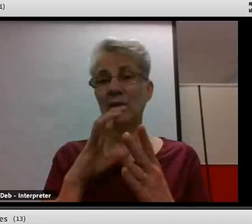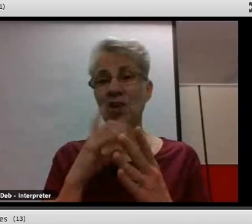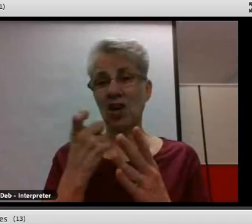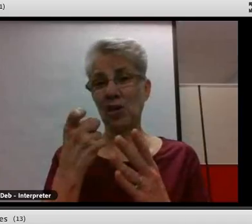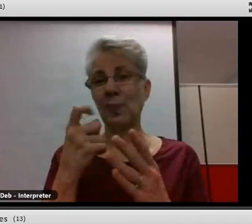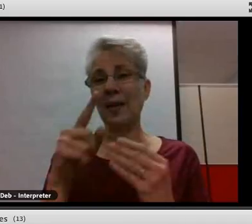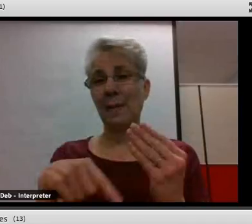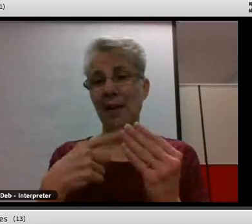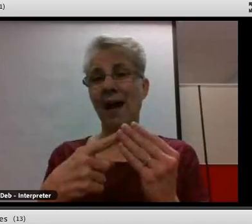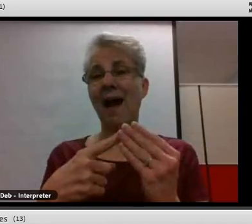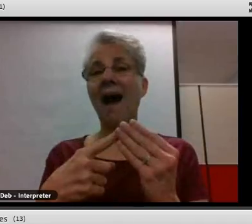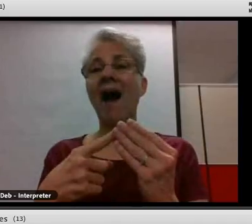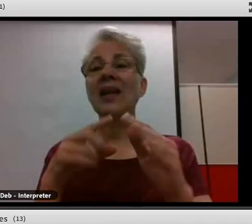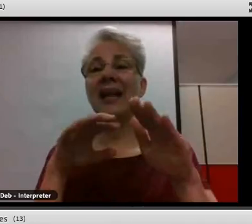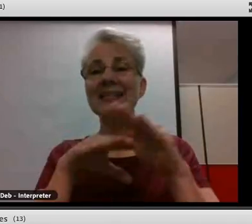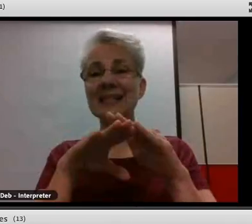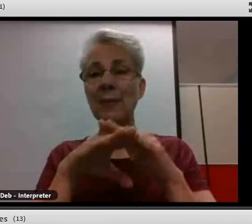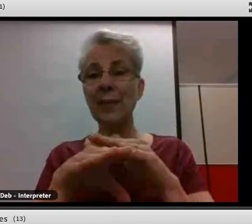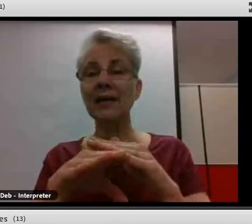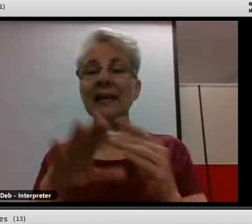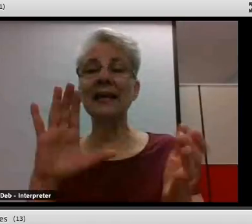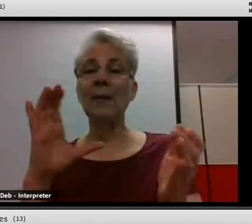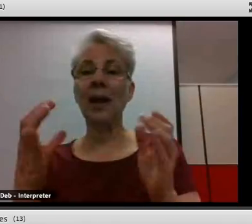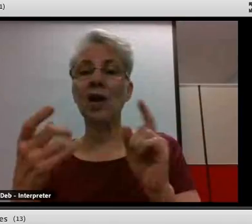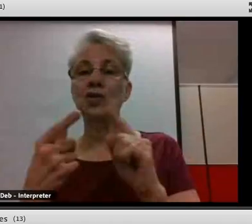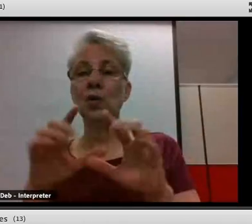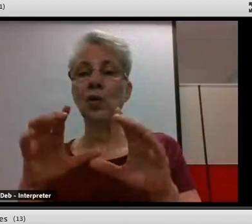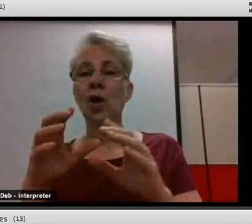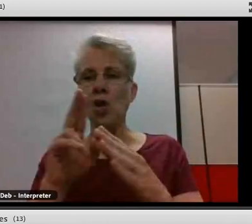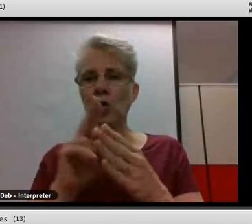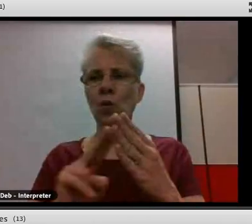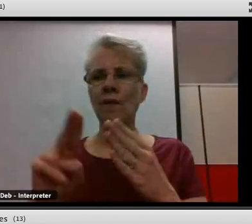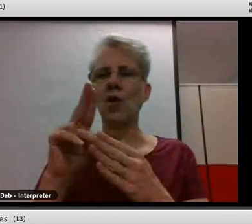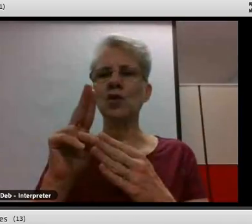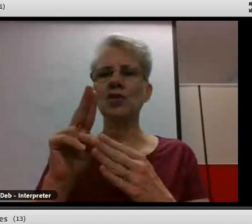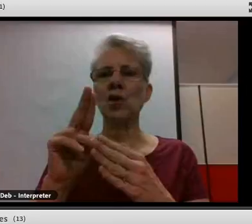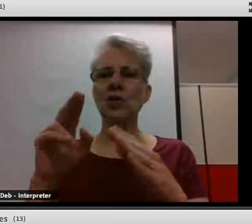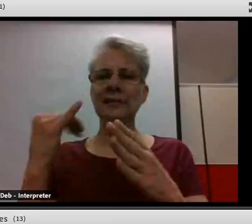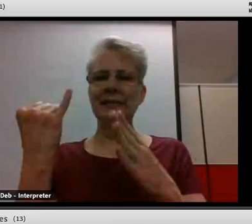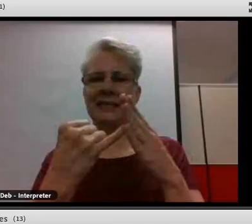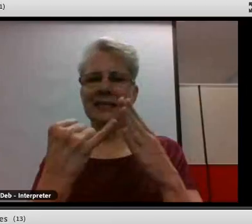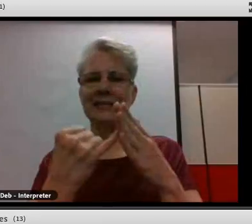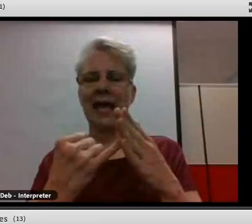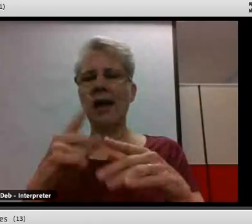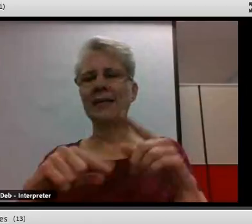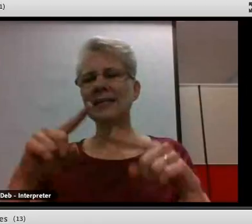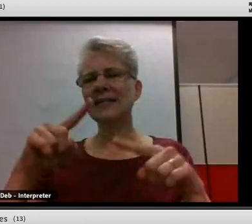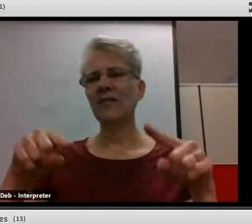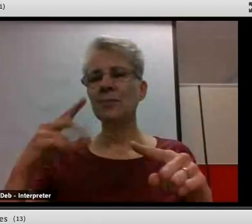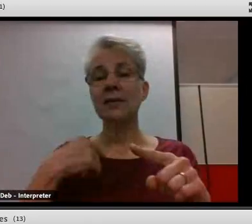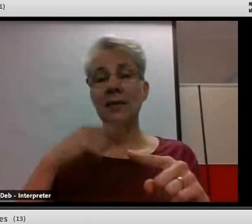when you look at these different aspects. So technology is our medium,